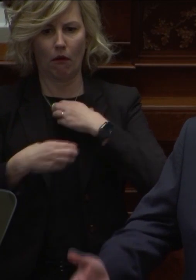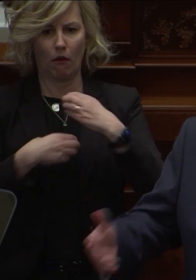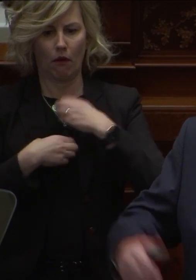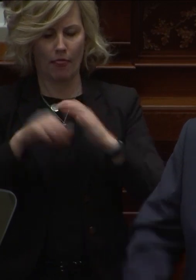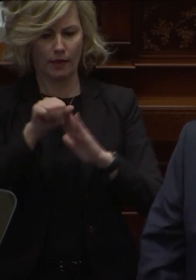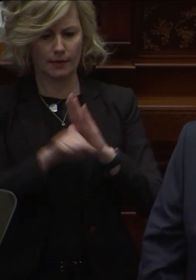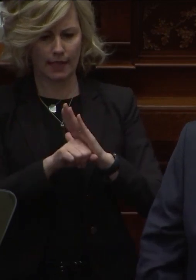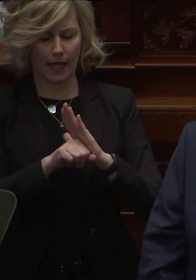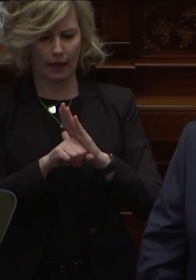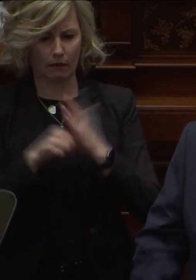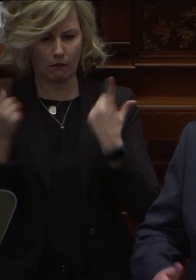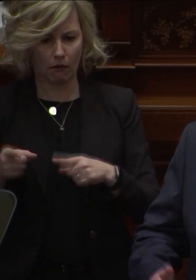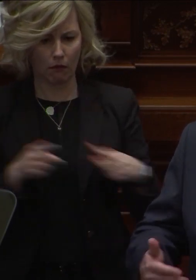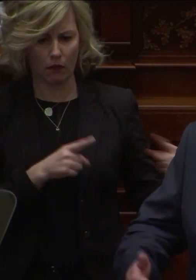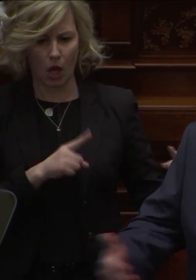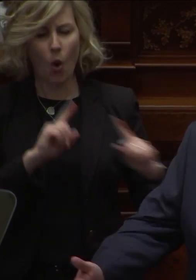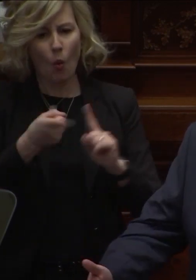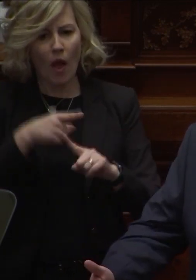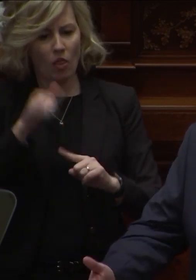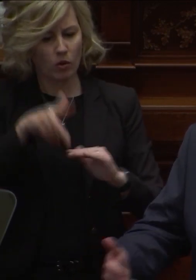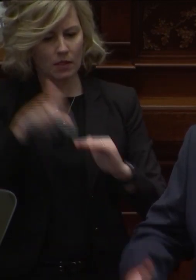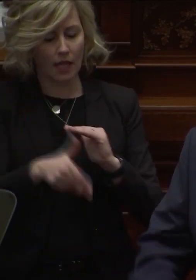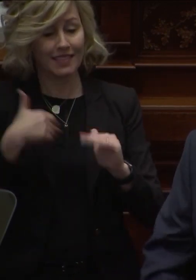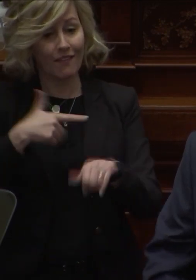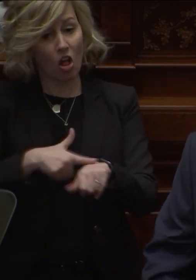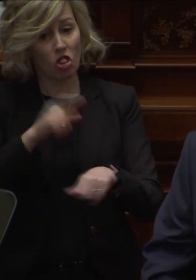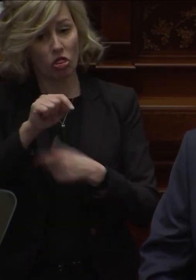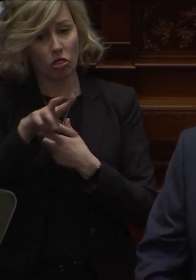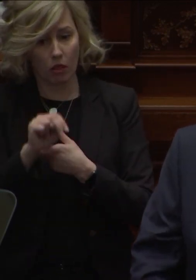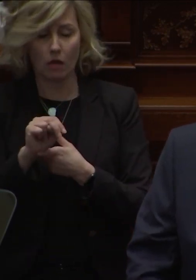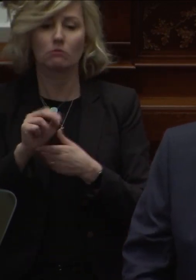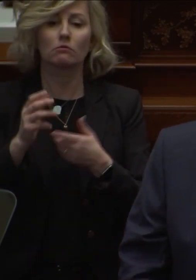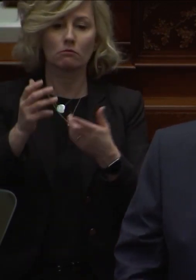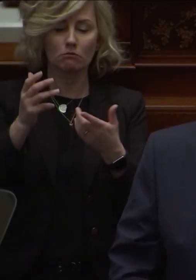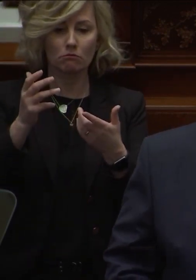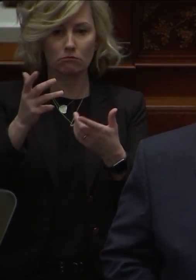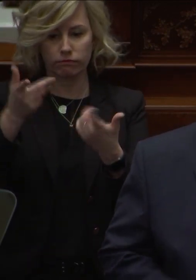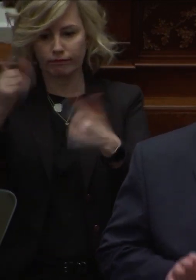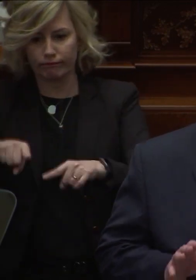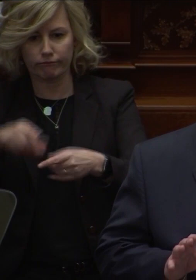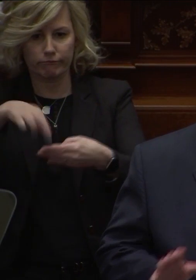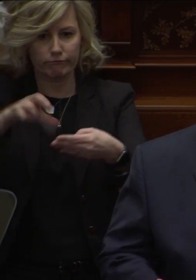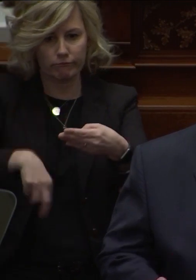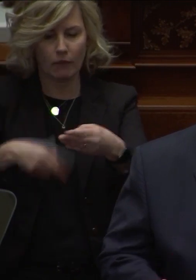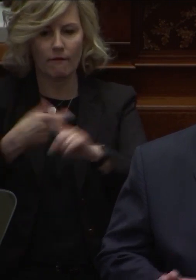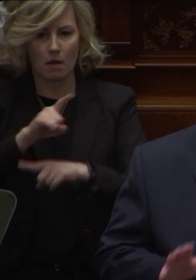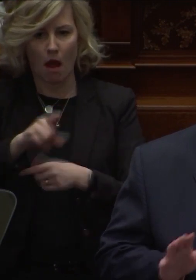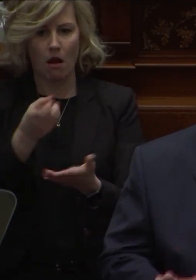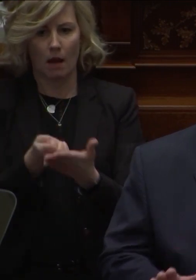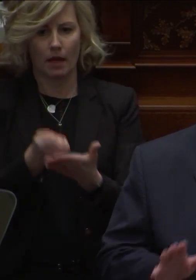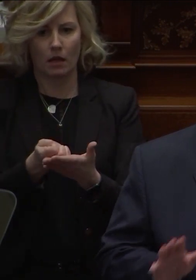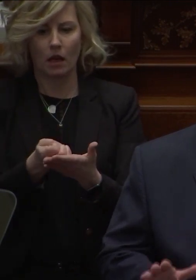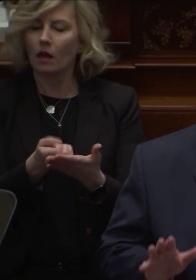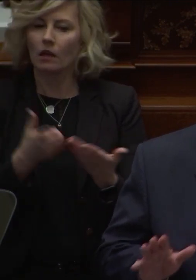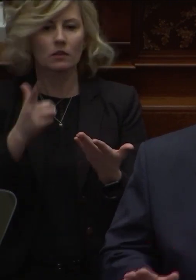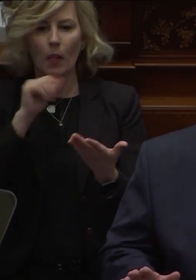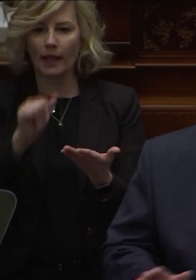SLASHING COSTS AND THEN TO BEMOAN THE STATE OF THE STATE WHEN THOSE CUTS HAVE LONG-TERM CONSEQUENCES ON OUR ECONOMY.